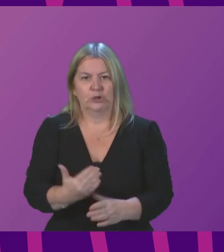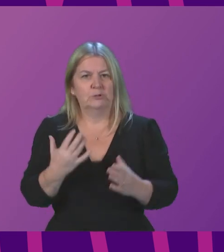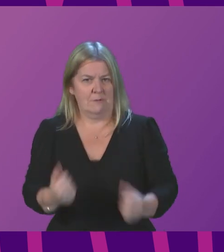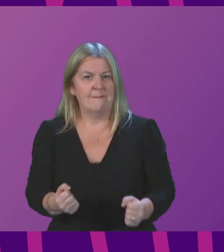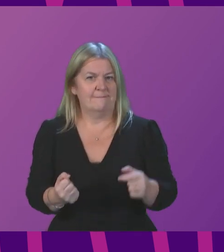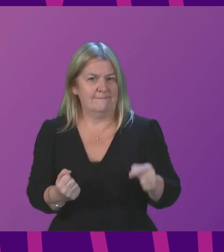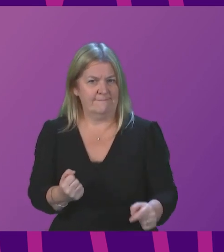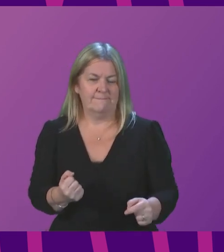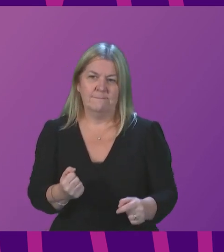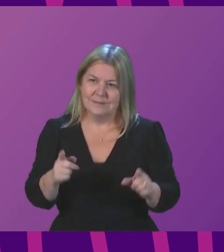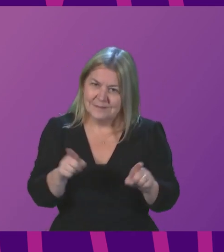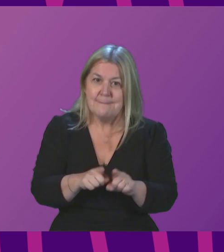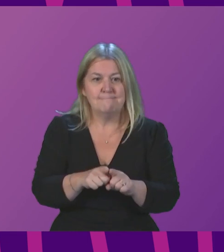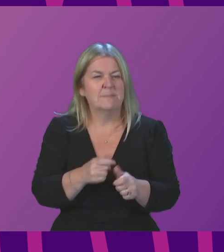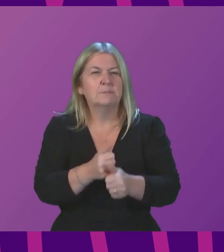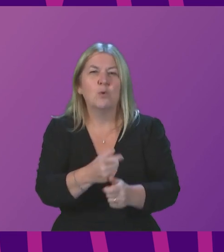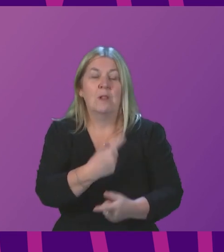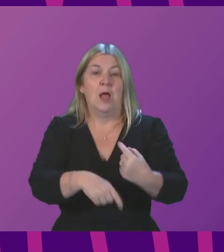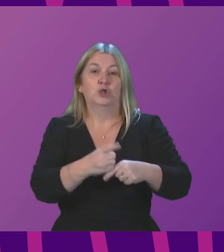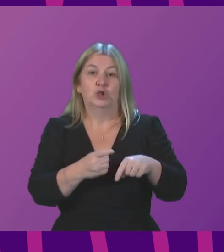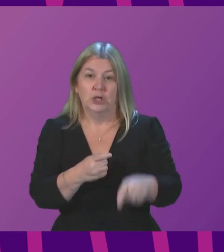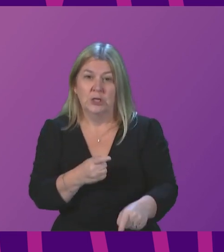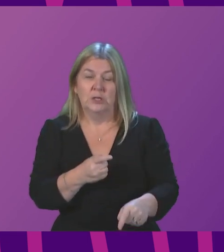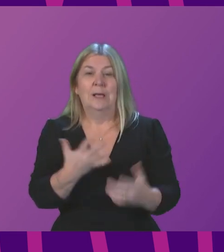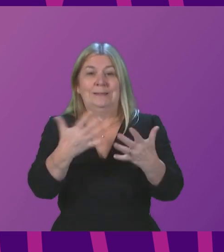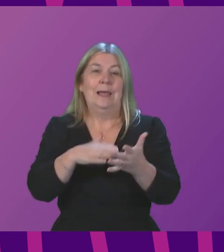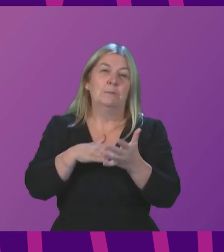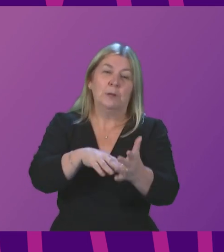that we provided last winter. Our £10 million fuel insecurity fund will ensure that direct